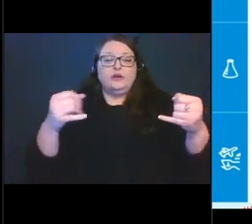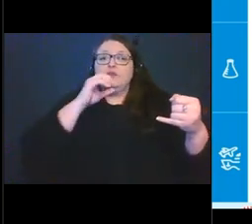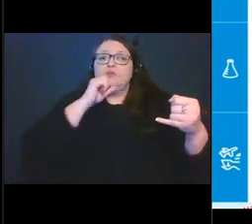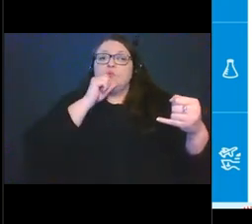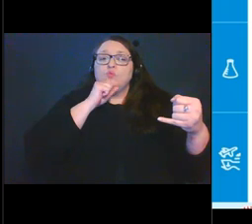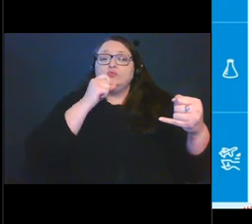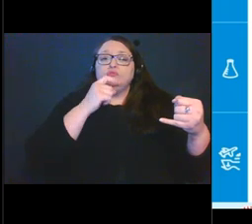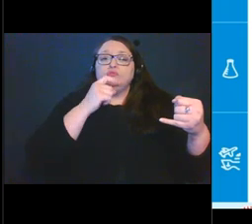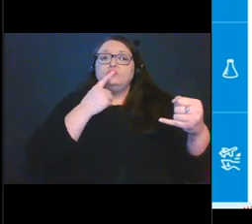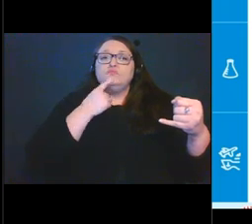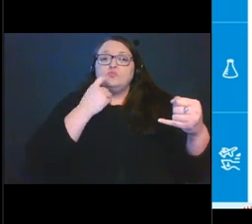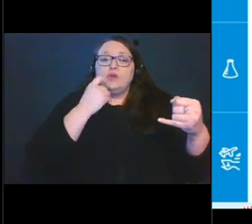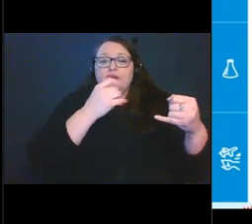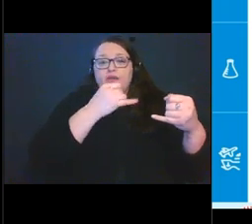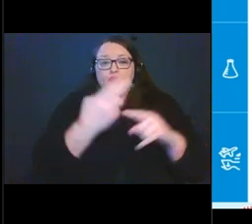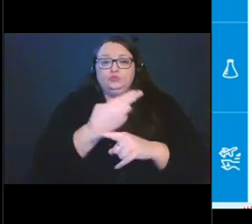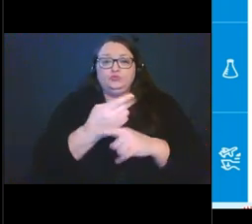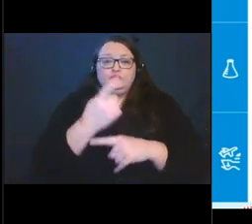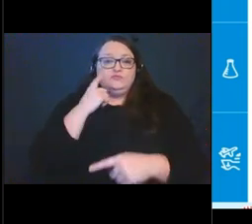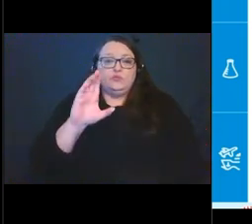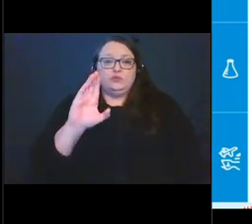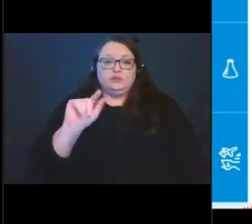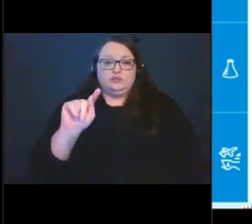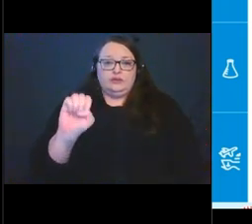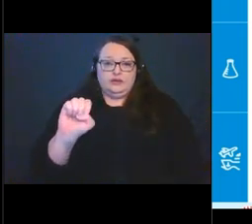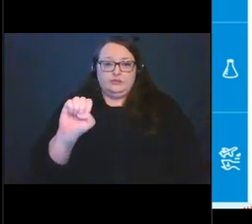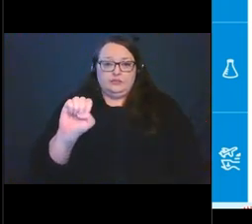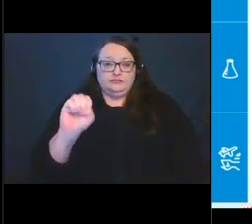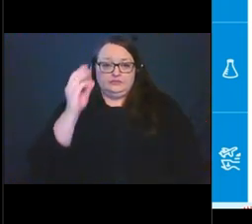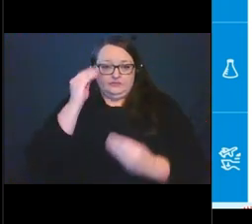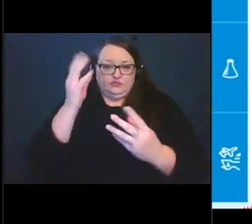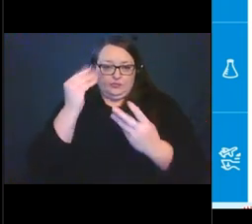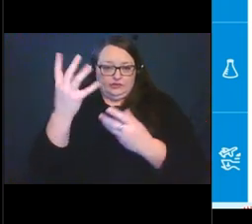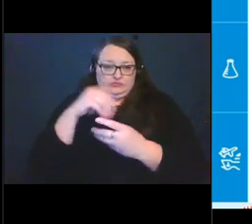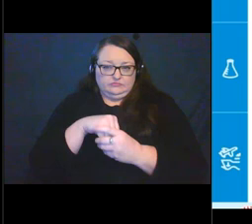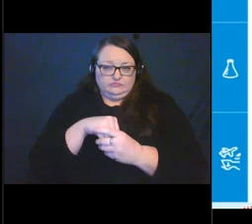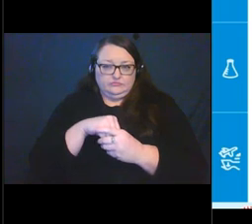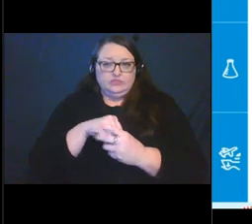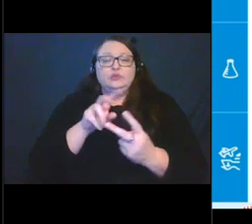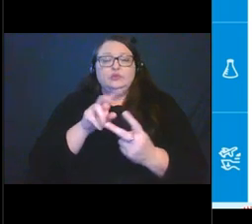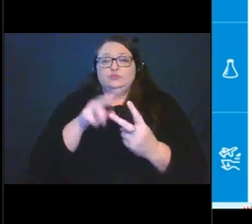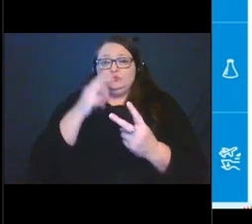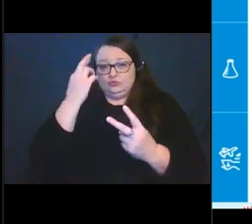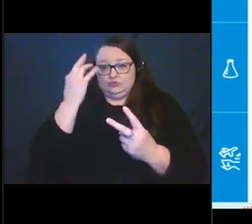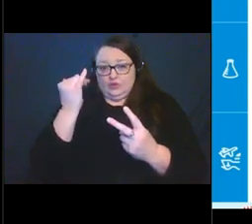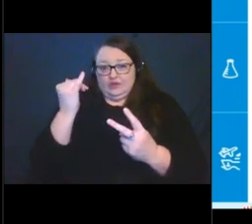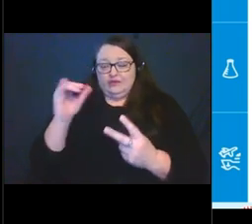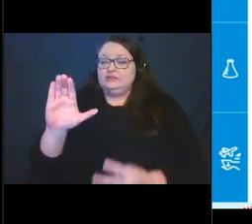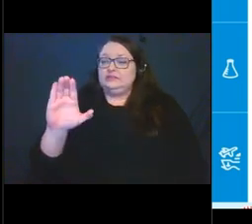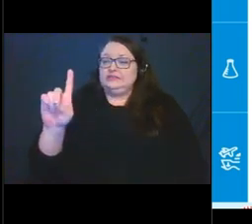thresholds. This is for two reasons. The first is because the CDC did not find a strong relationship